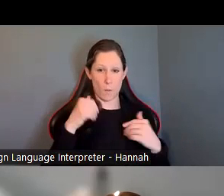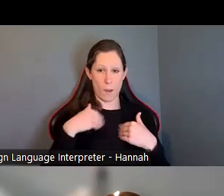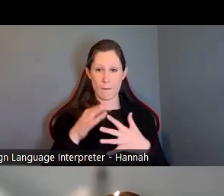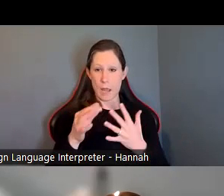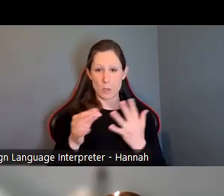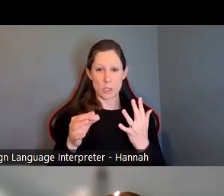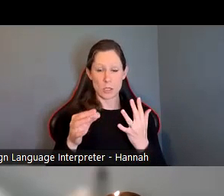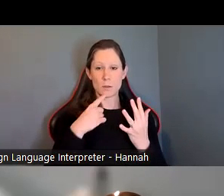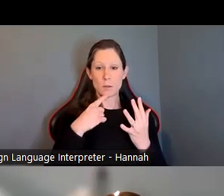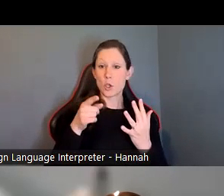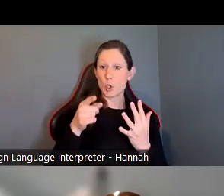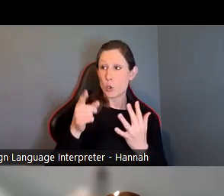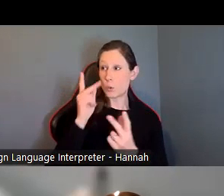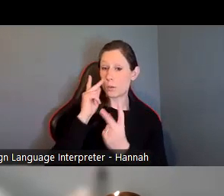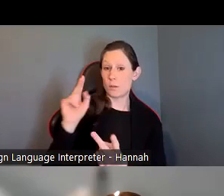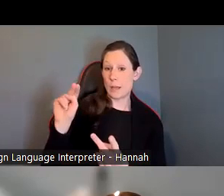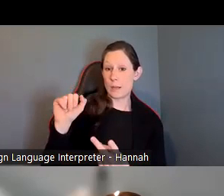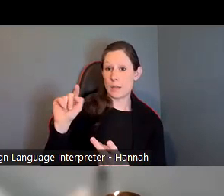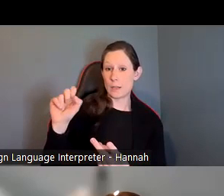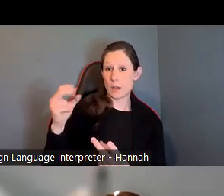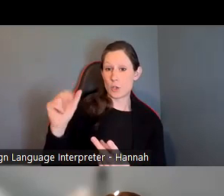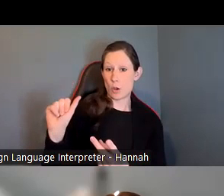"you're viewing Natasha's screen and view options?